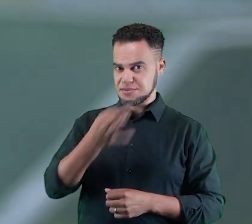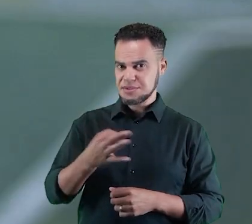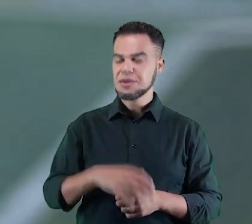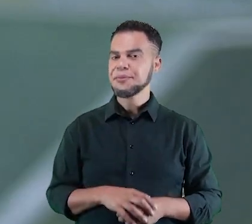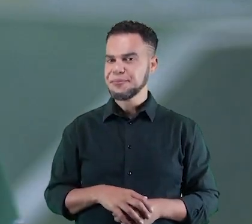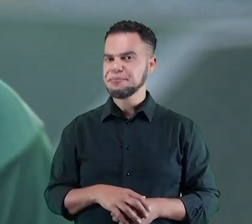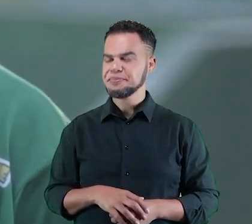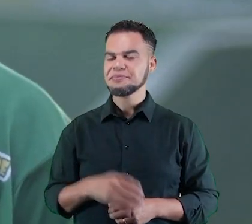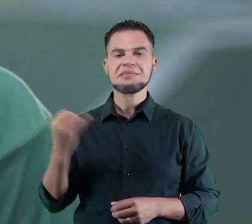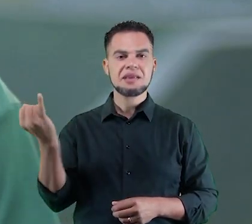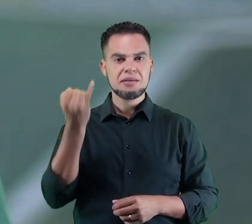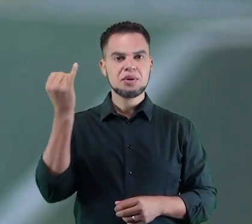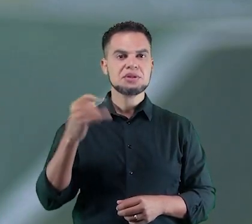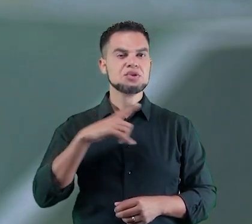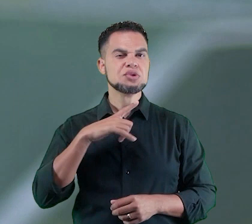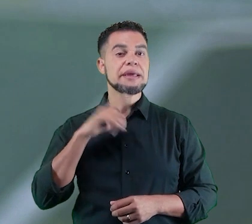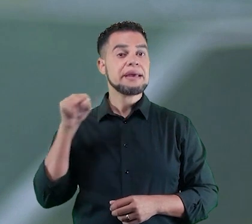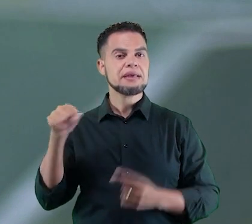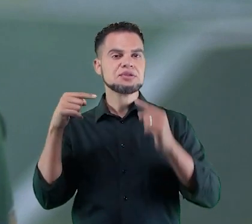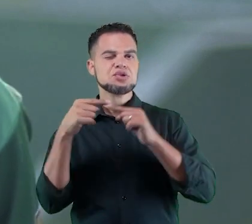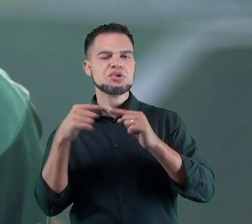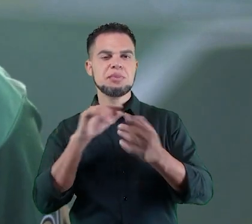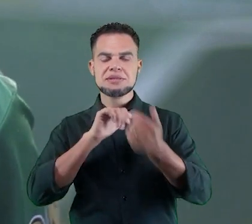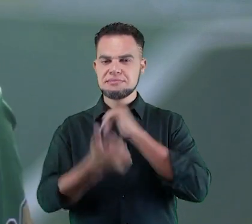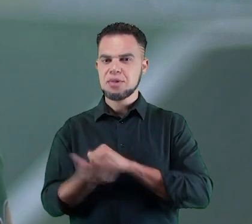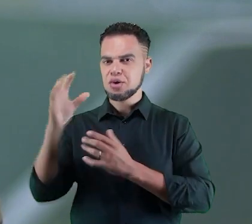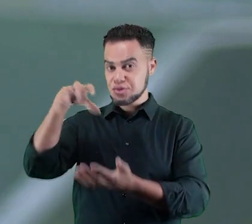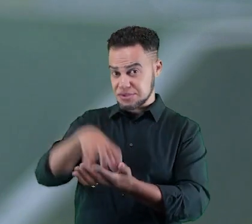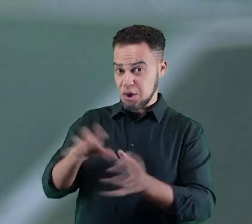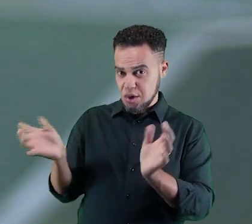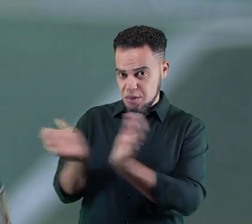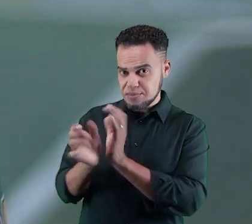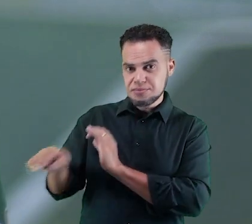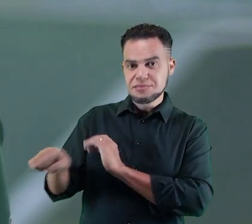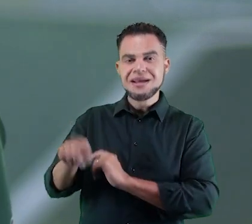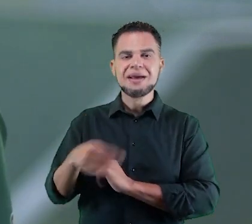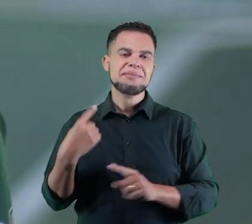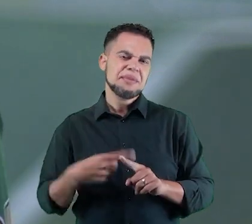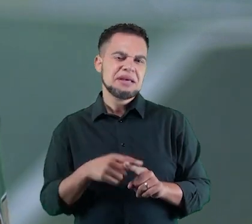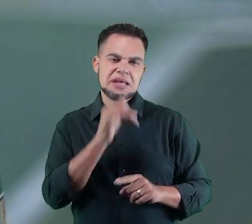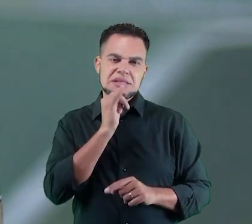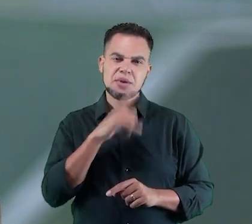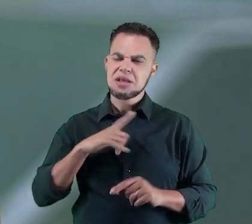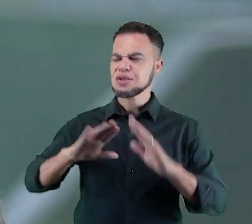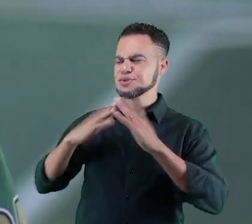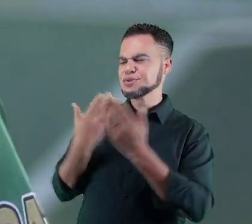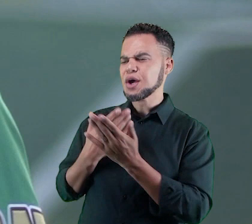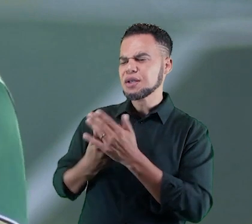In my opinion, the importance of having the....this kind of... sports in the community is, like, there is